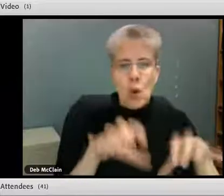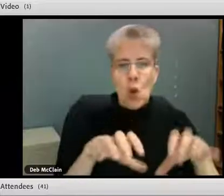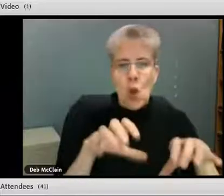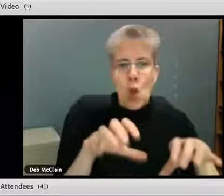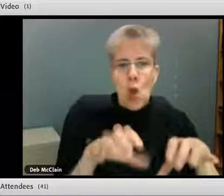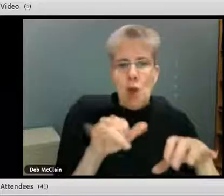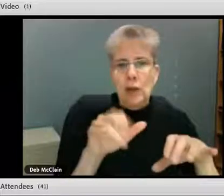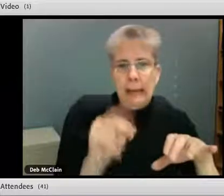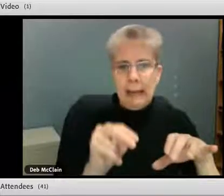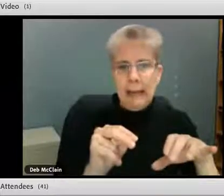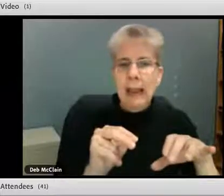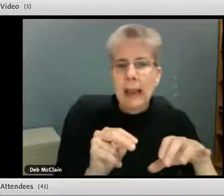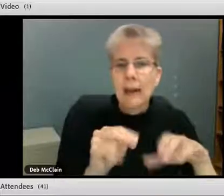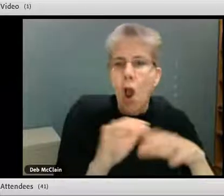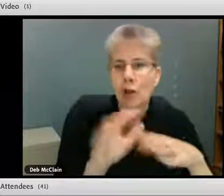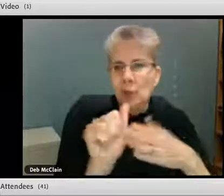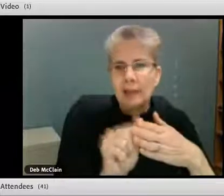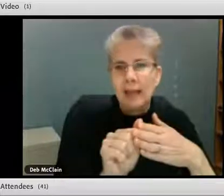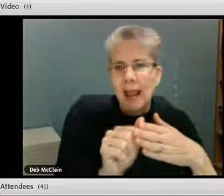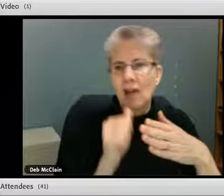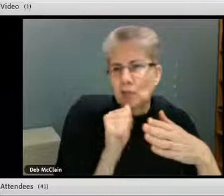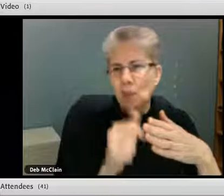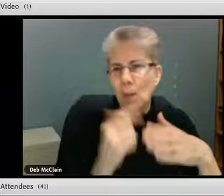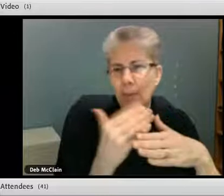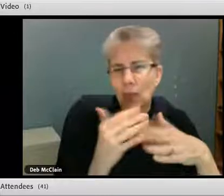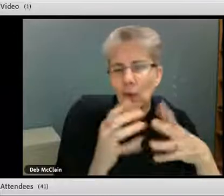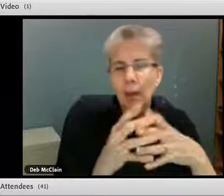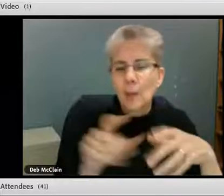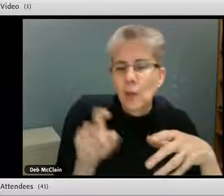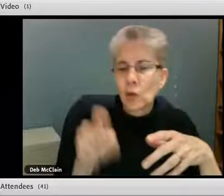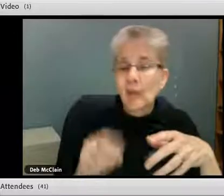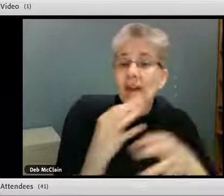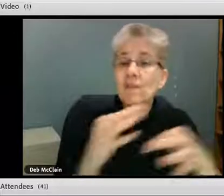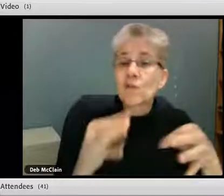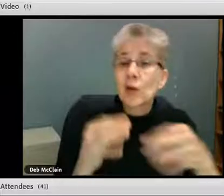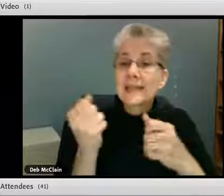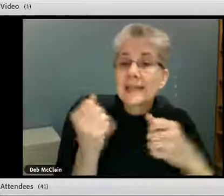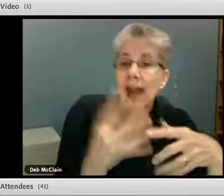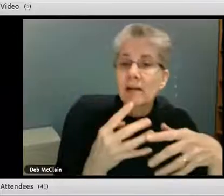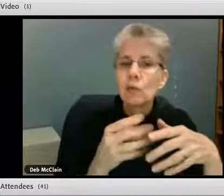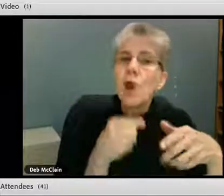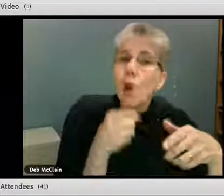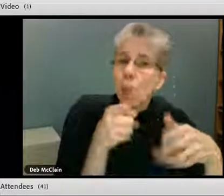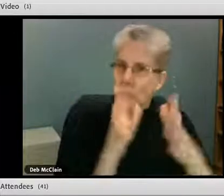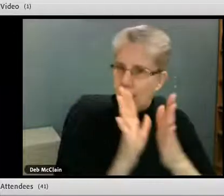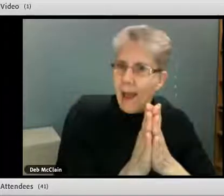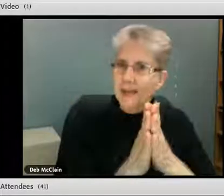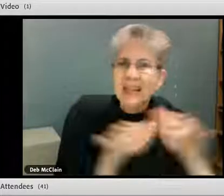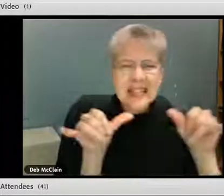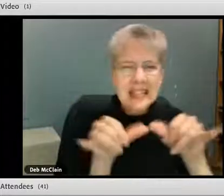They don't really bother you much. You click the free download. It will ask you what size of an image you want. If you know you're just doing a social media,